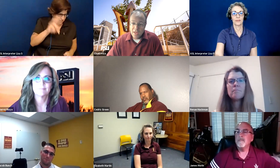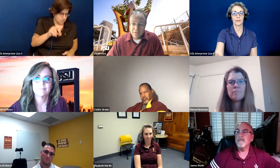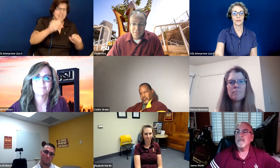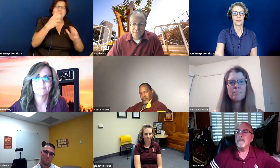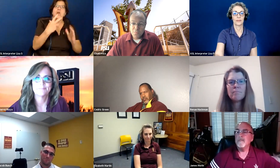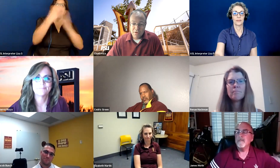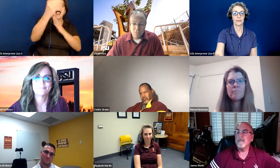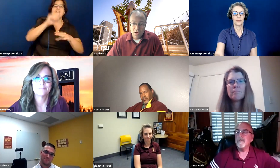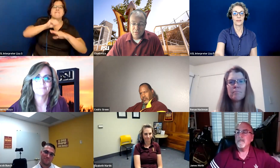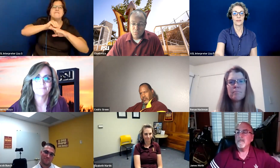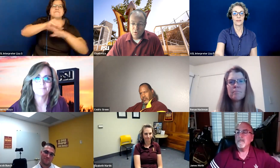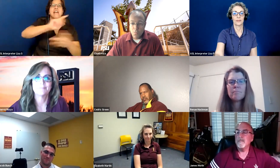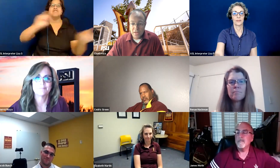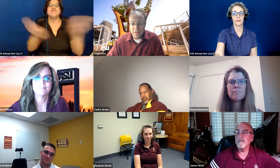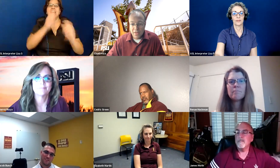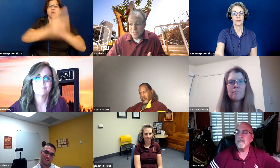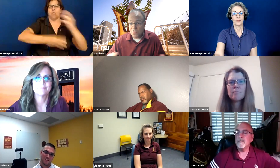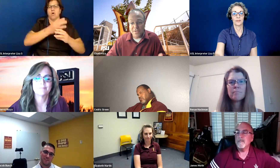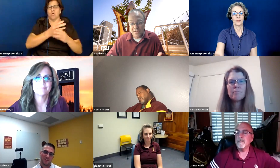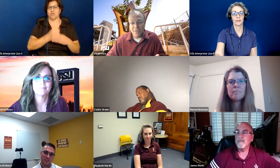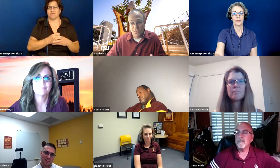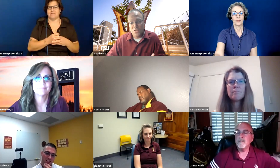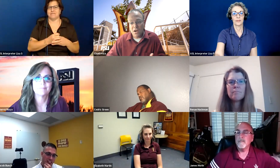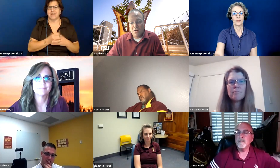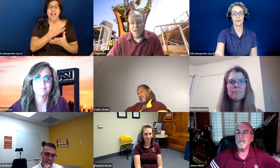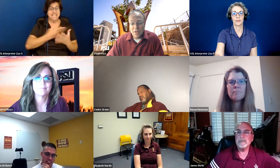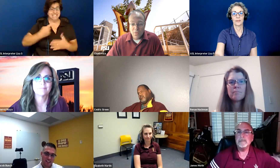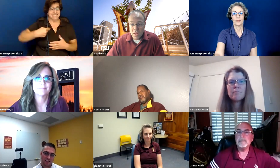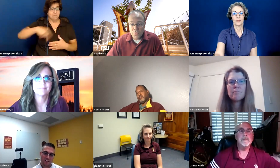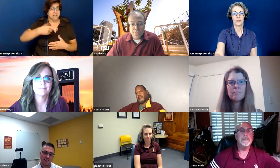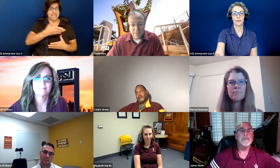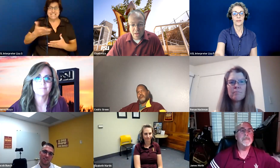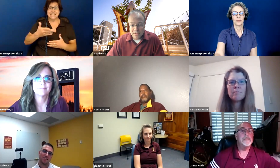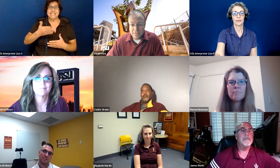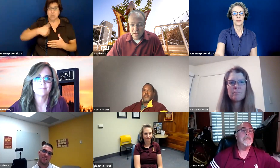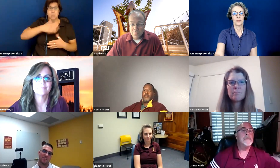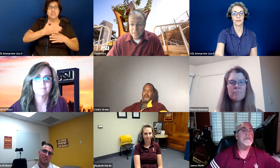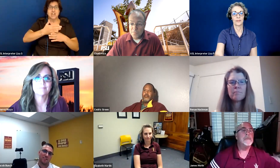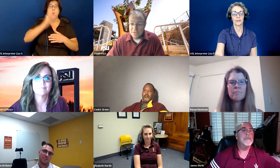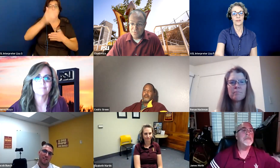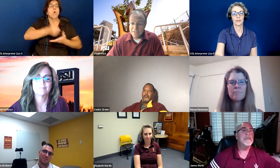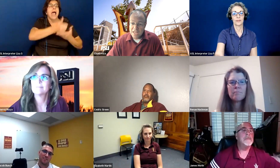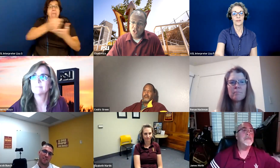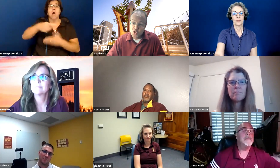And that's part of what we're hoping. Some of this stuff that we share will help you think about a little bit differently as how you